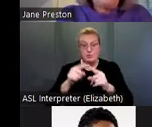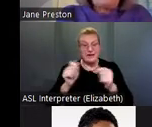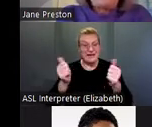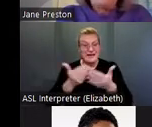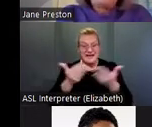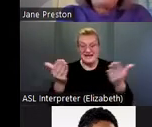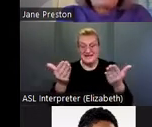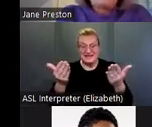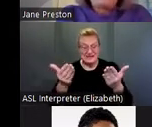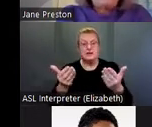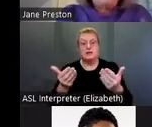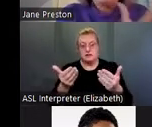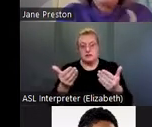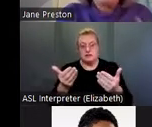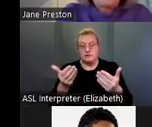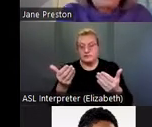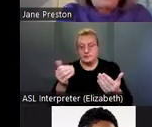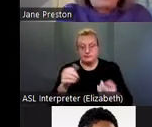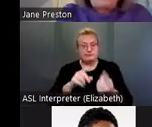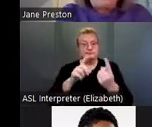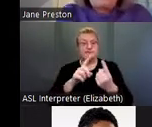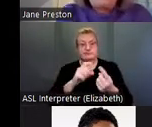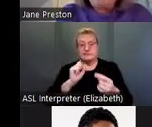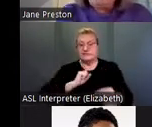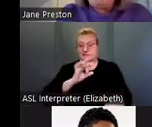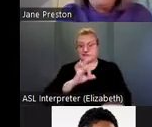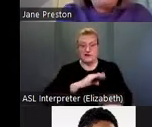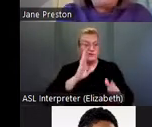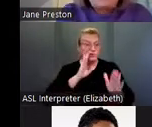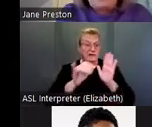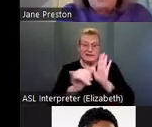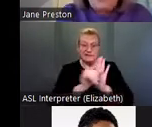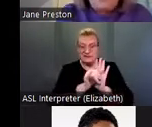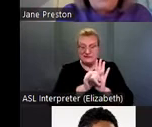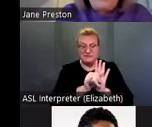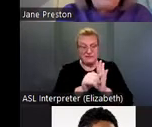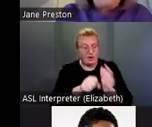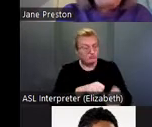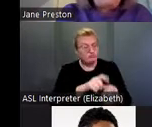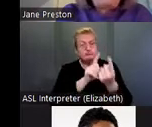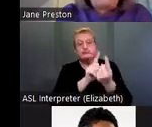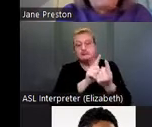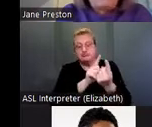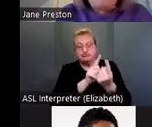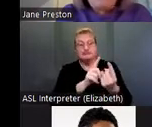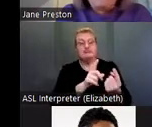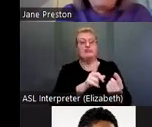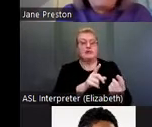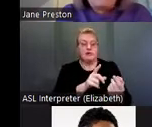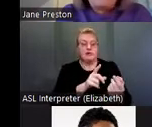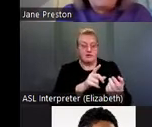just walk up to any of us, the staff will be identified, come up to anyone and we will introduce you